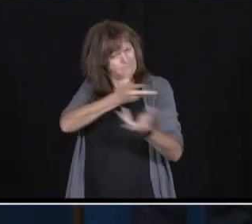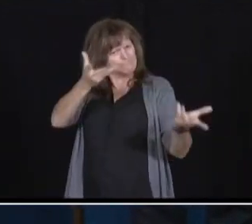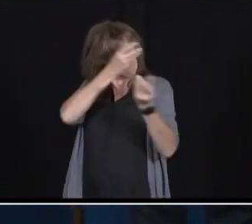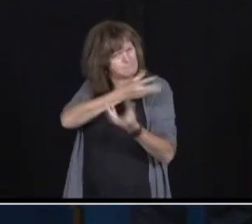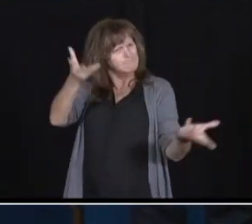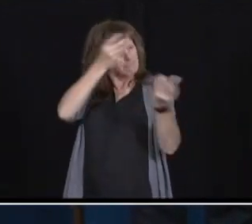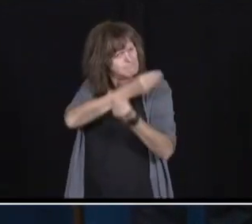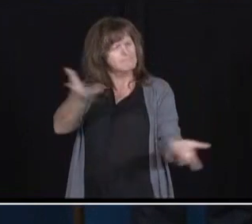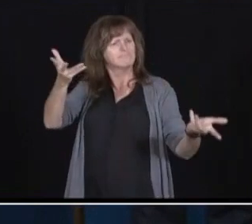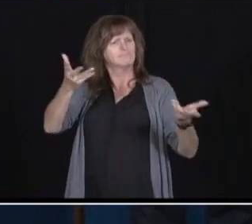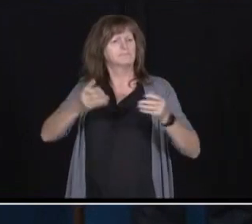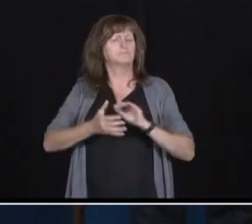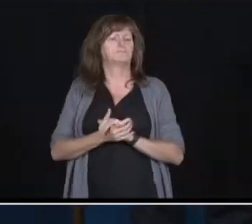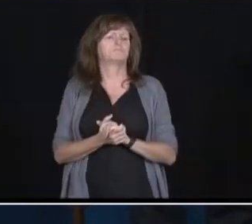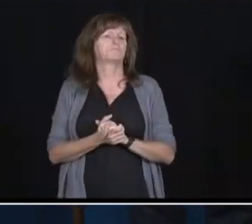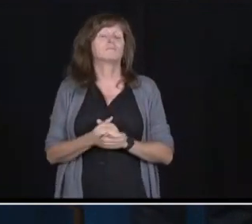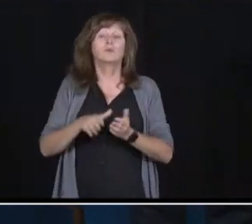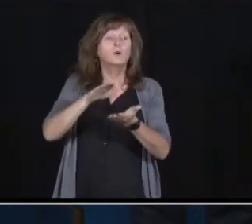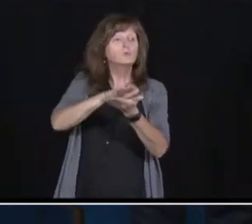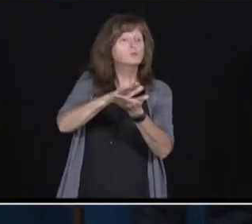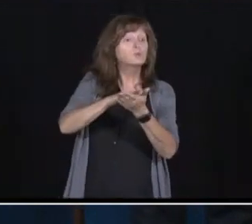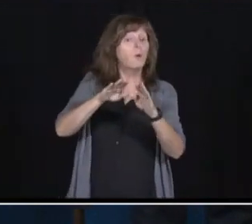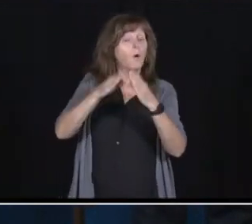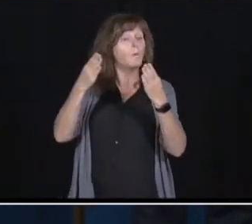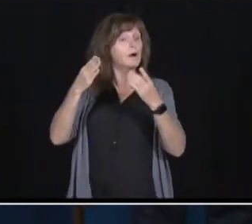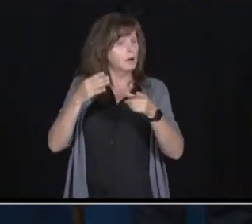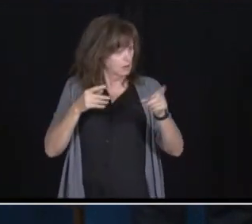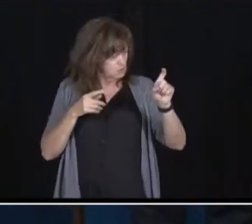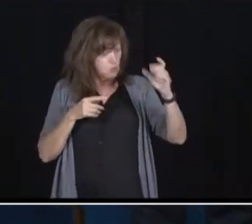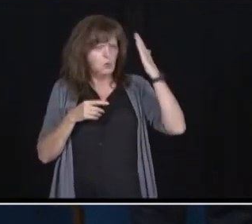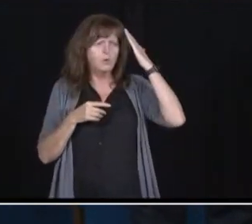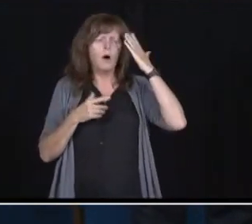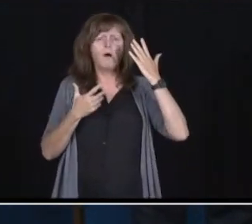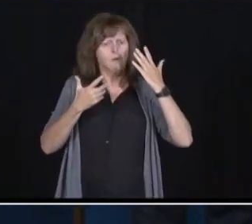that when schools reopen, we will be prepared.